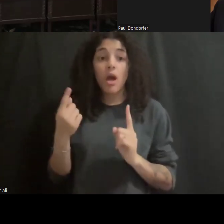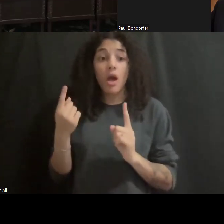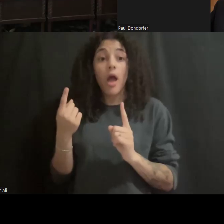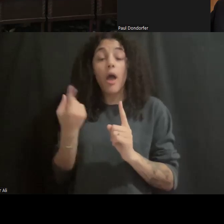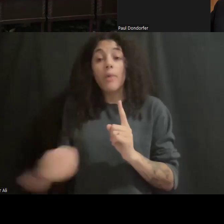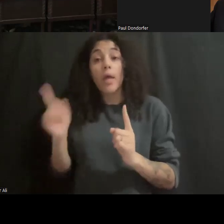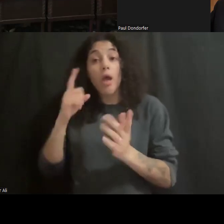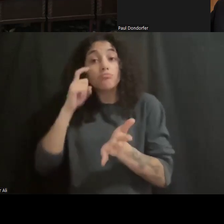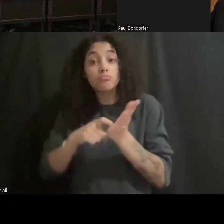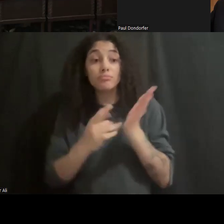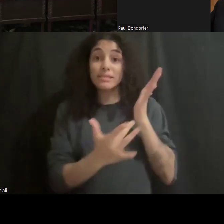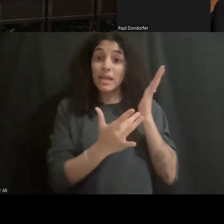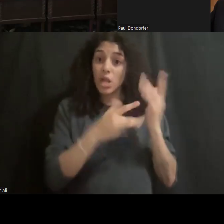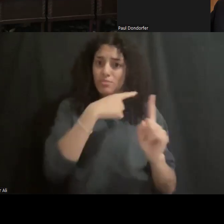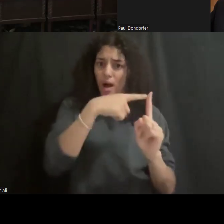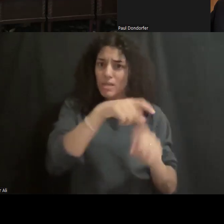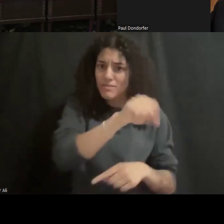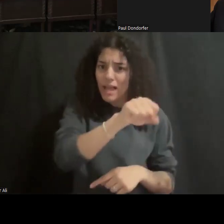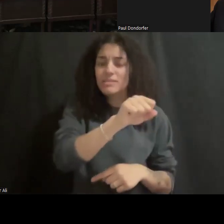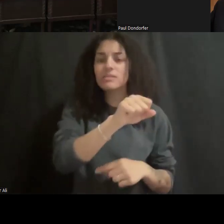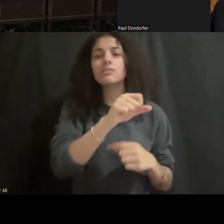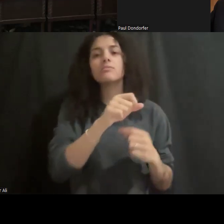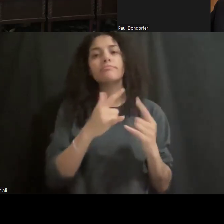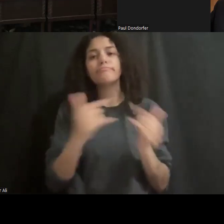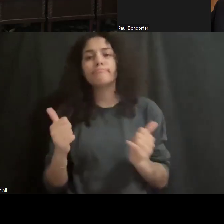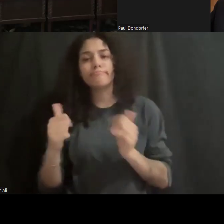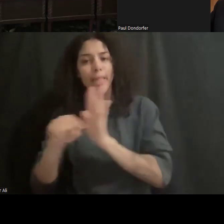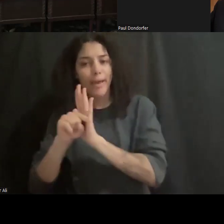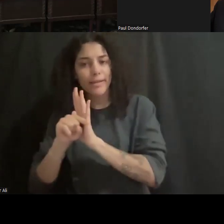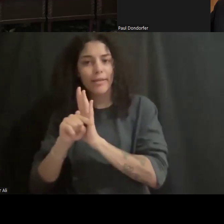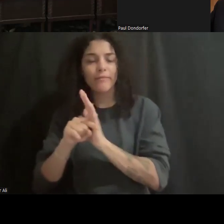they also see that as a negative So there's equally positive and negative